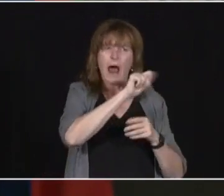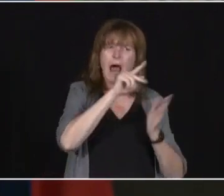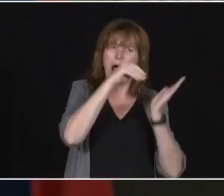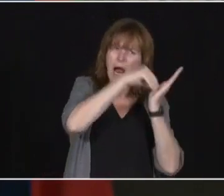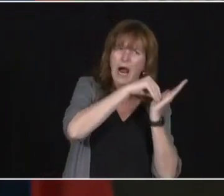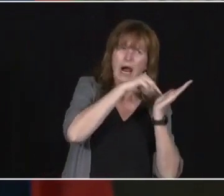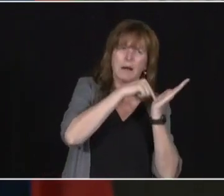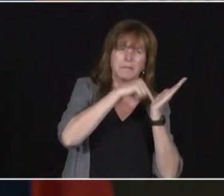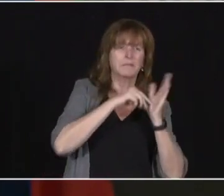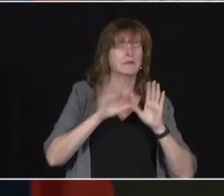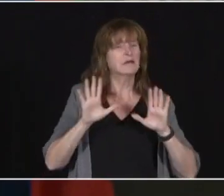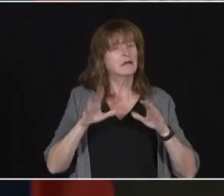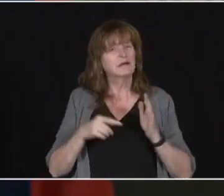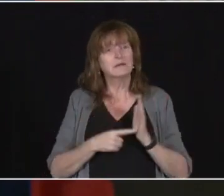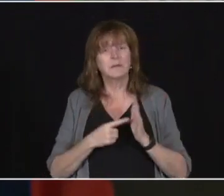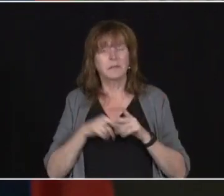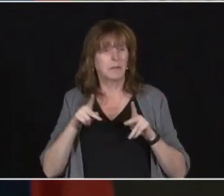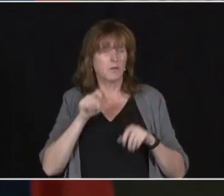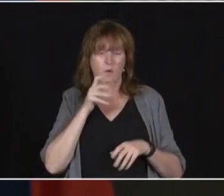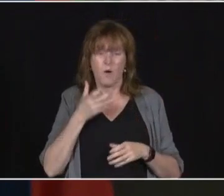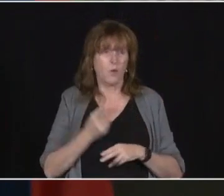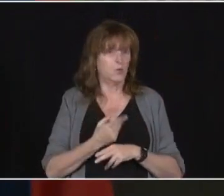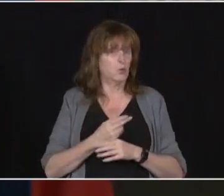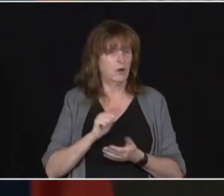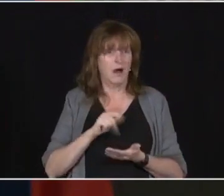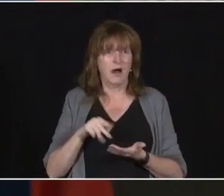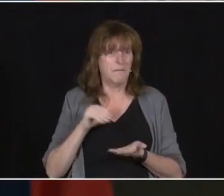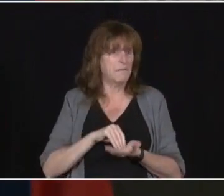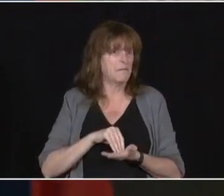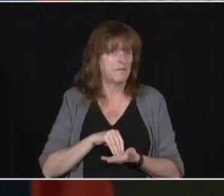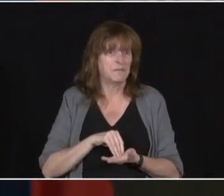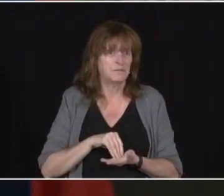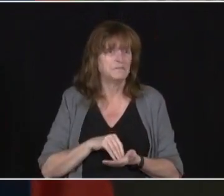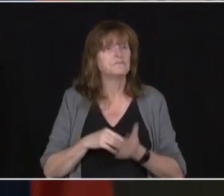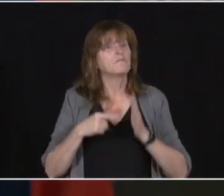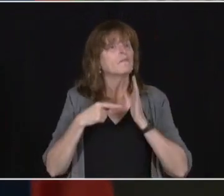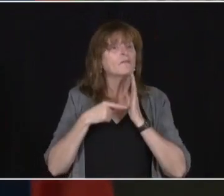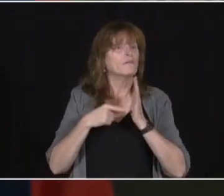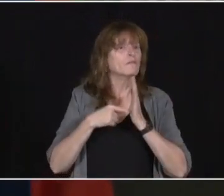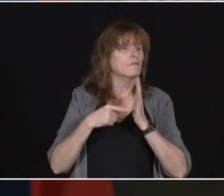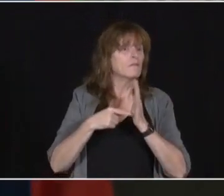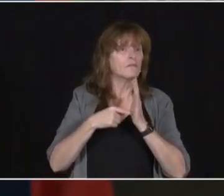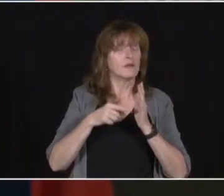and even. Let's use Singapore for example because that came up in the conversation yesterday and they have a pretty regimented